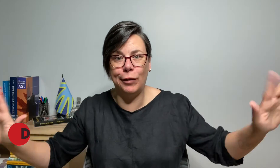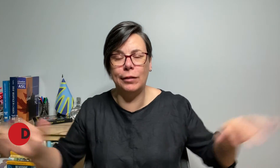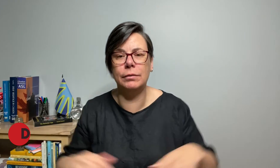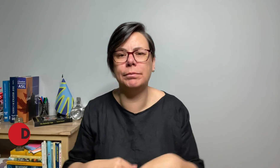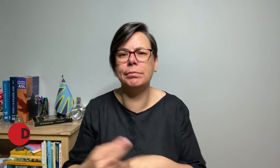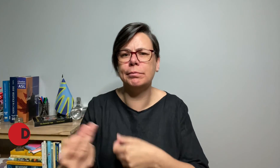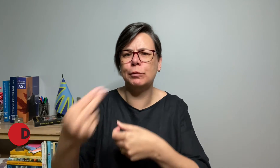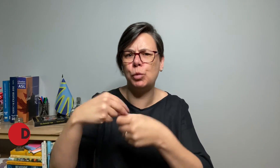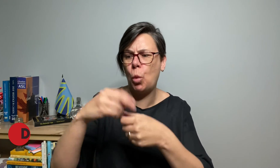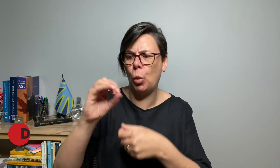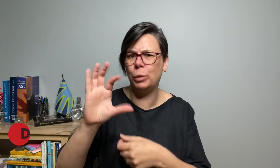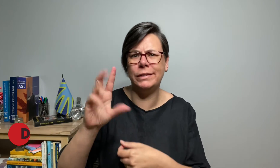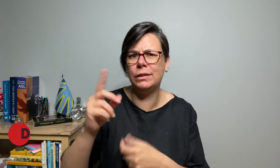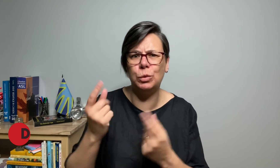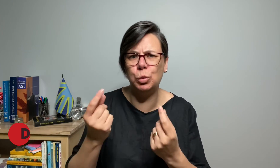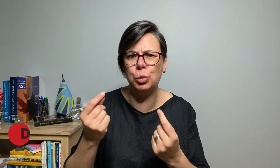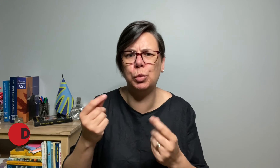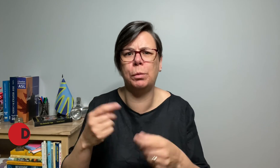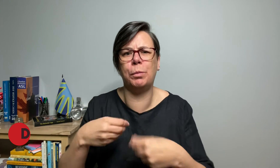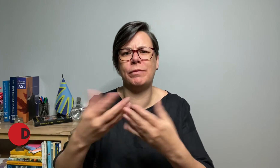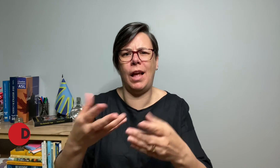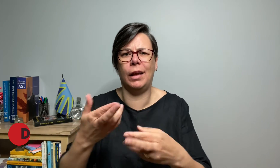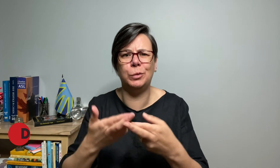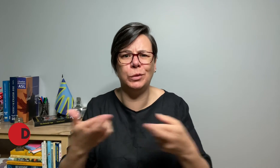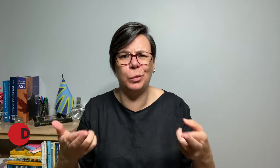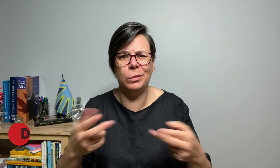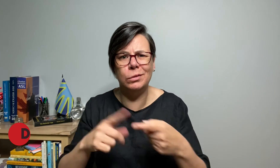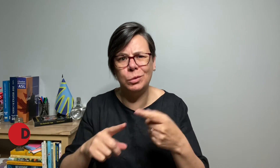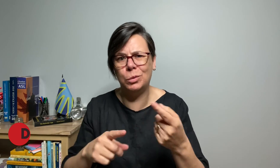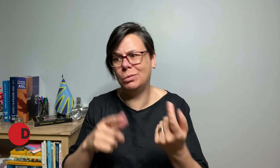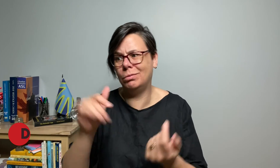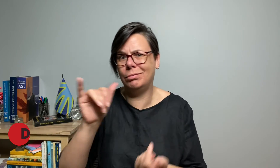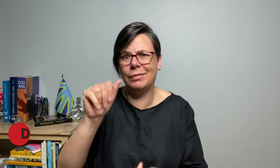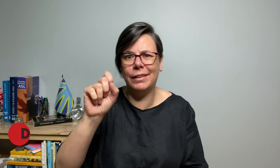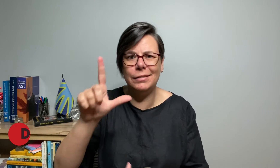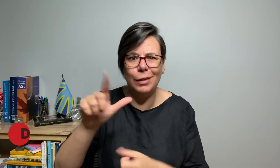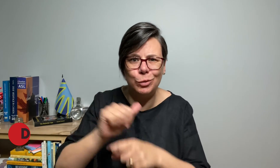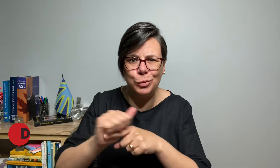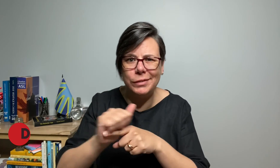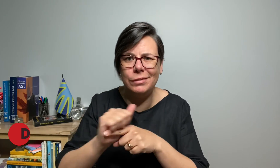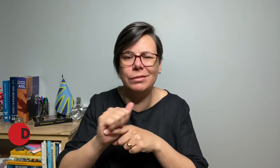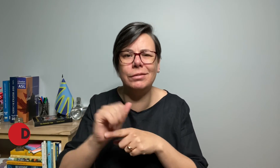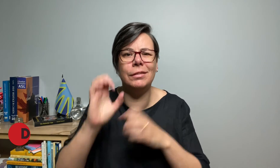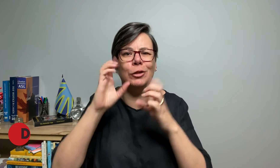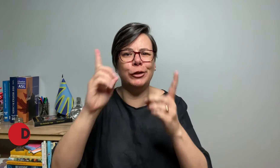Joining OCSD provides access to resources like ASL training, educational materials,